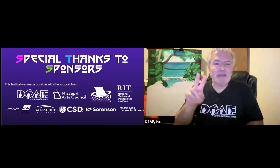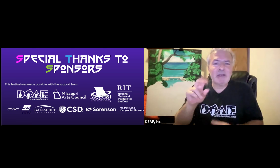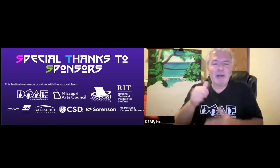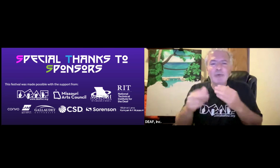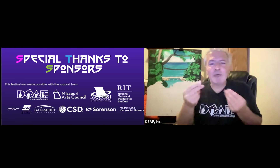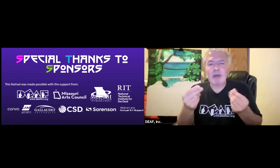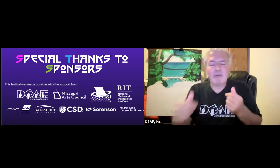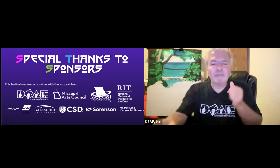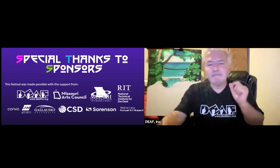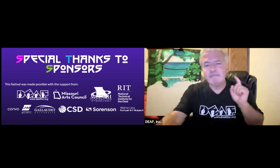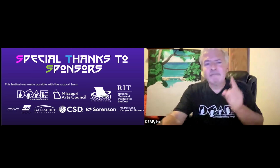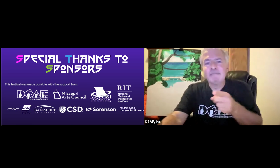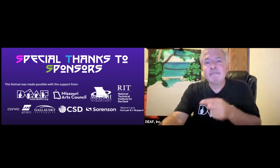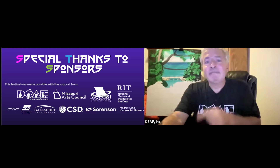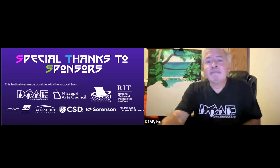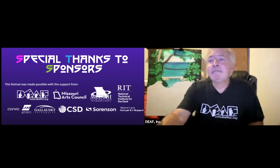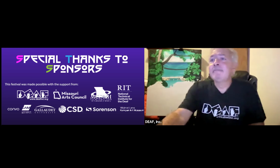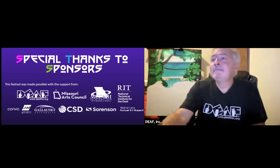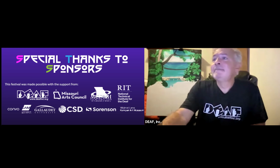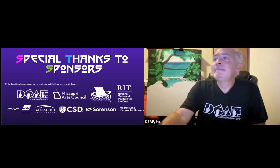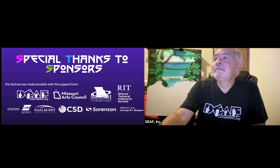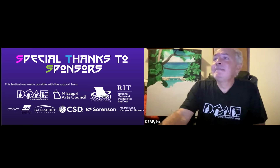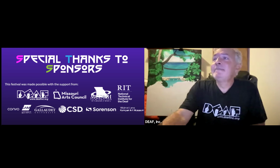And now VVU.